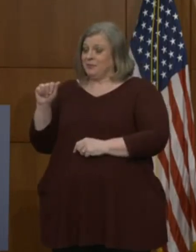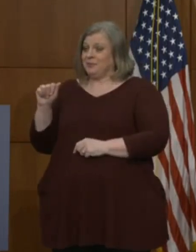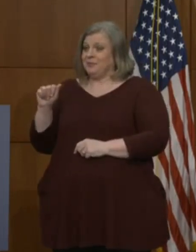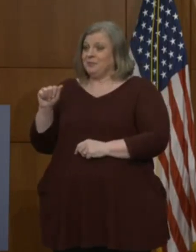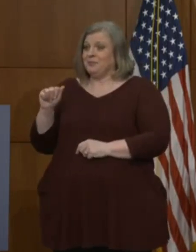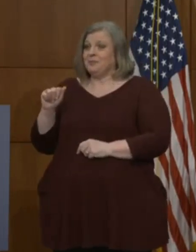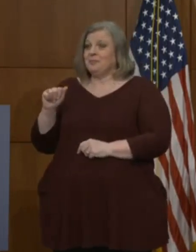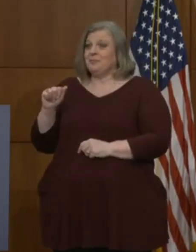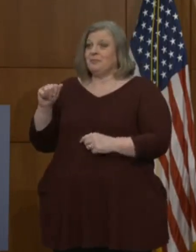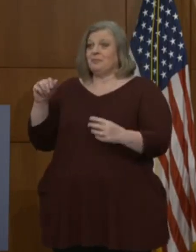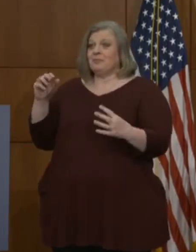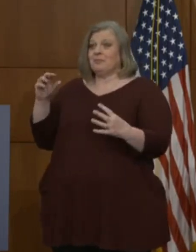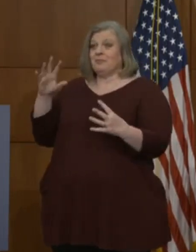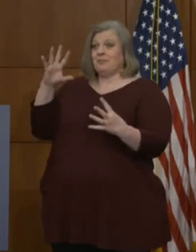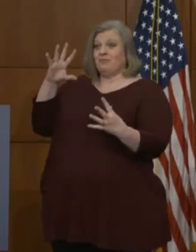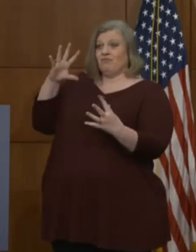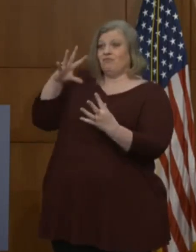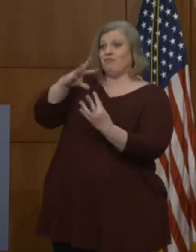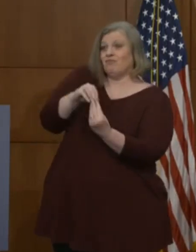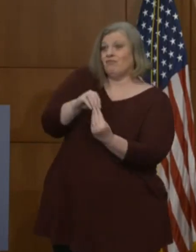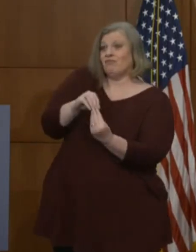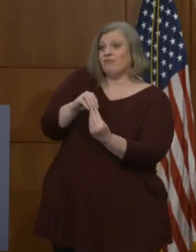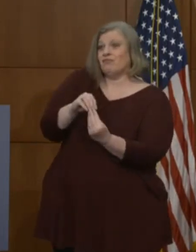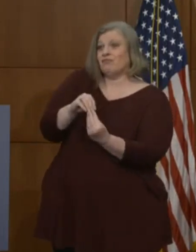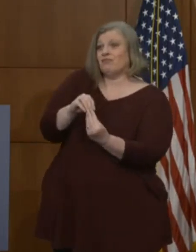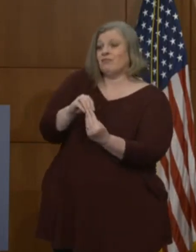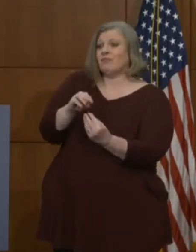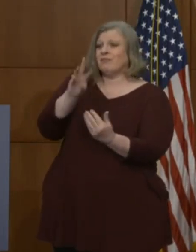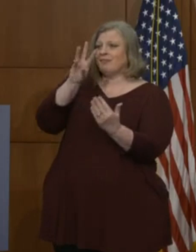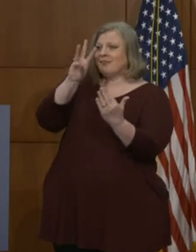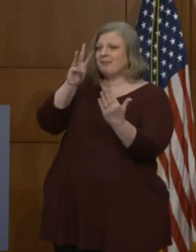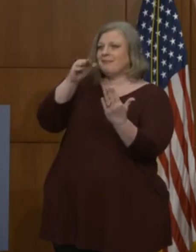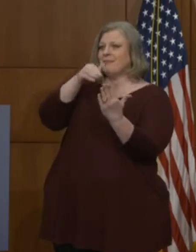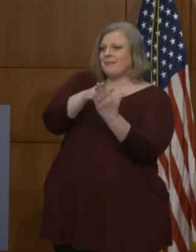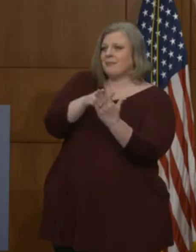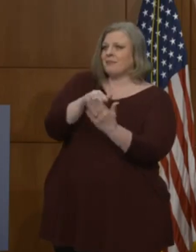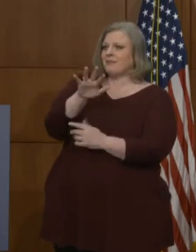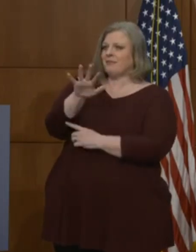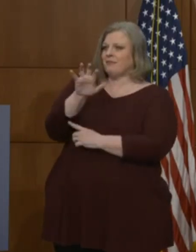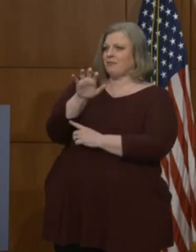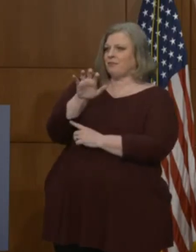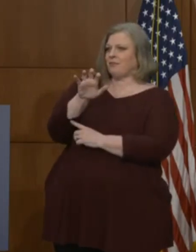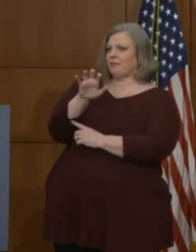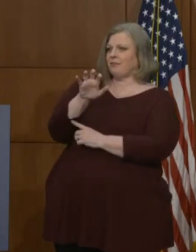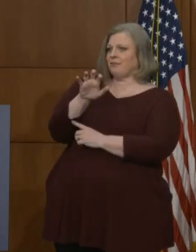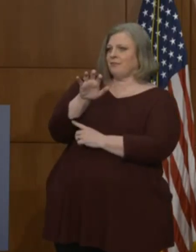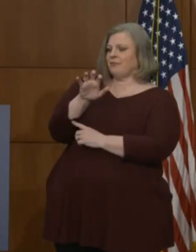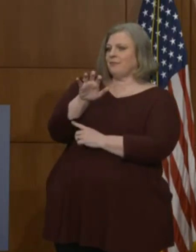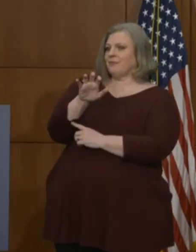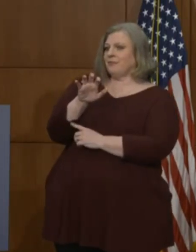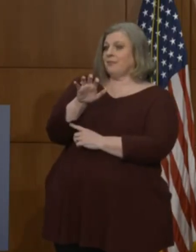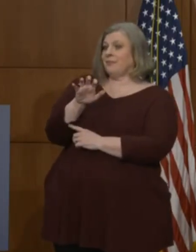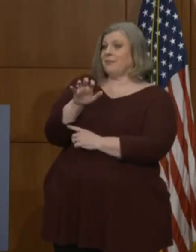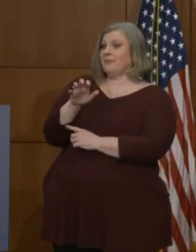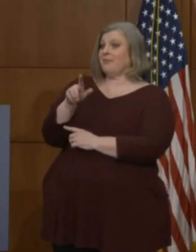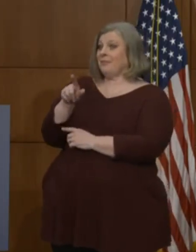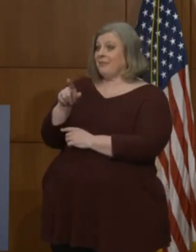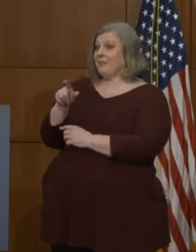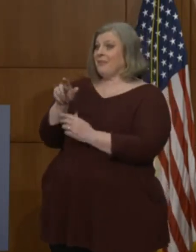PANDEMIC HERE IN THE COMMONWEALTH. WE NOW HAVE A COMMONWEALTH. WE NOW HAVE A TOTAL NUMBER OF CASES OF SIX TOTAL NUMBER OF CASES OF SIX THOUSAND FIVE HUNDRED. IT’S